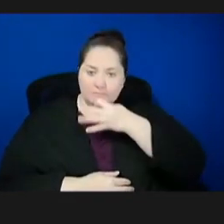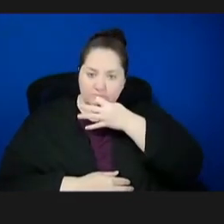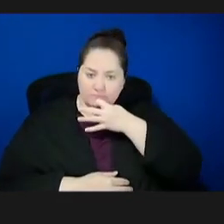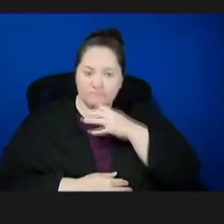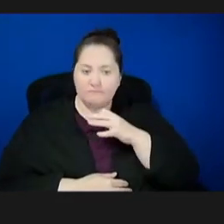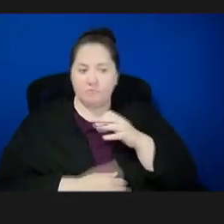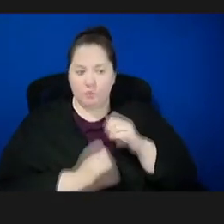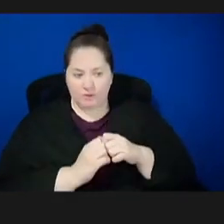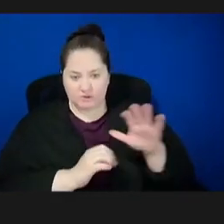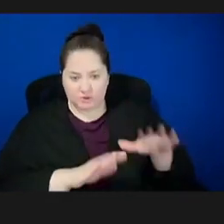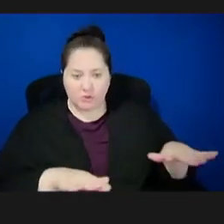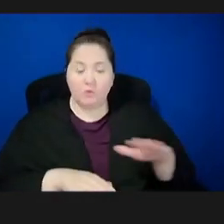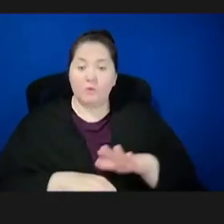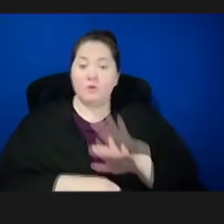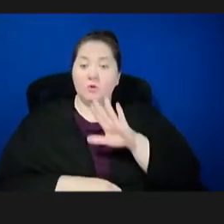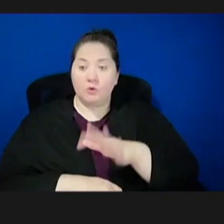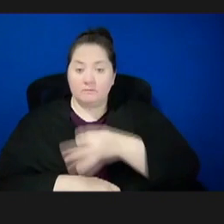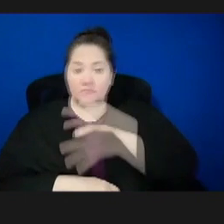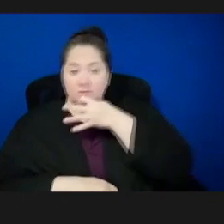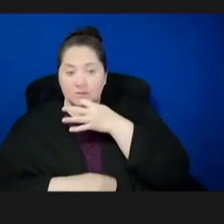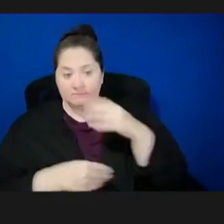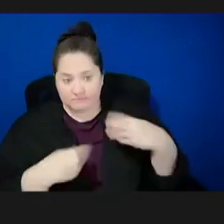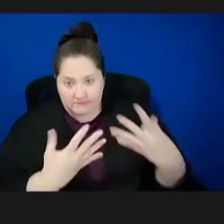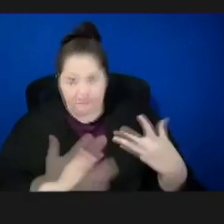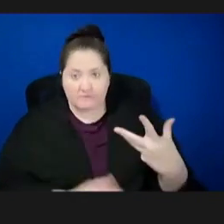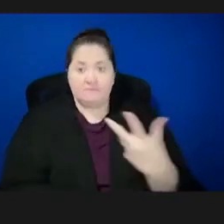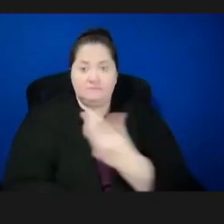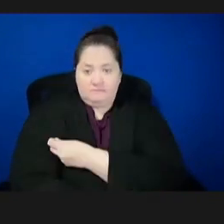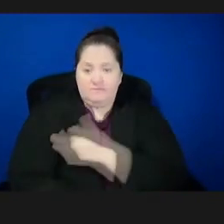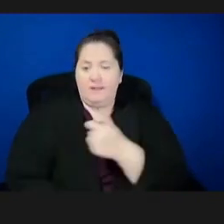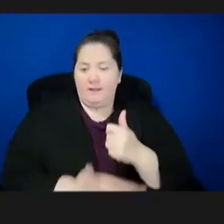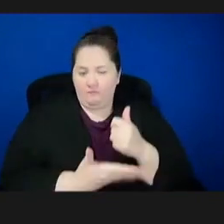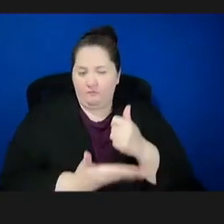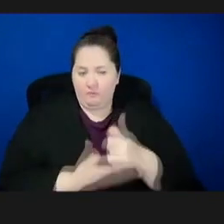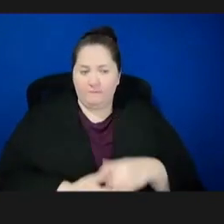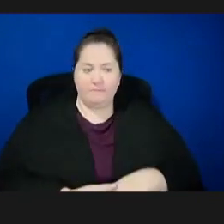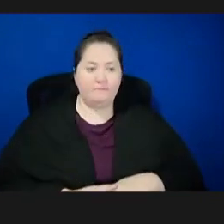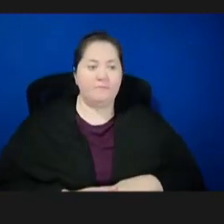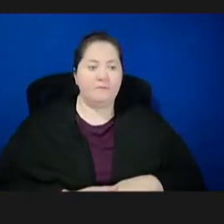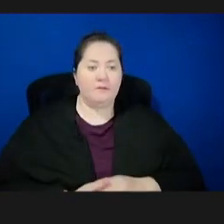your expertise in administering vaccination can be helpful. So with that, that is our